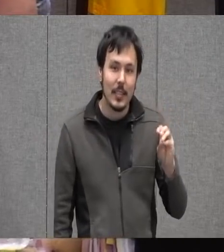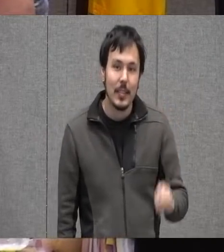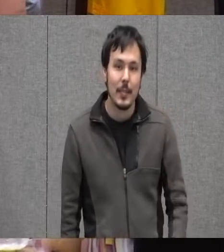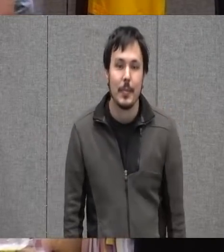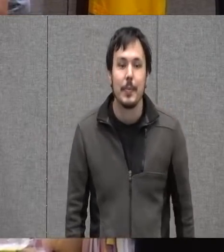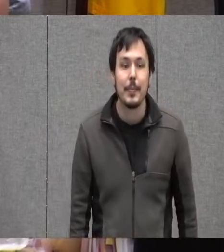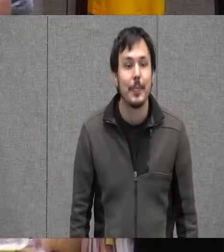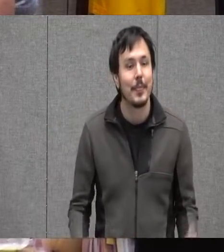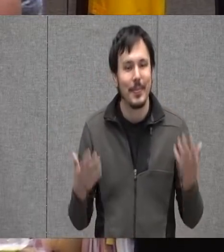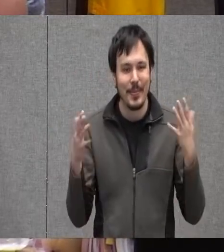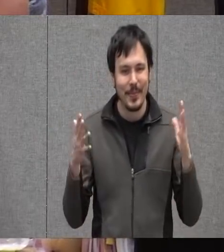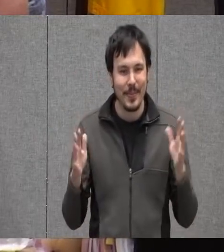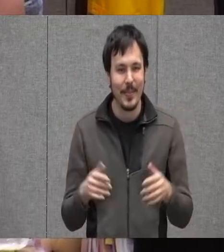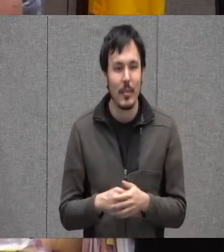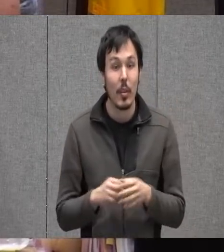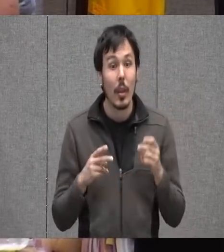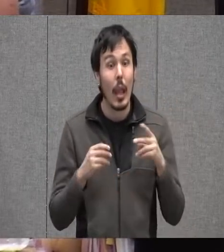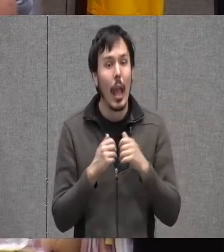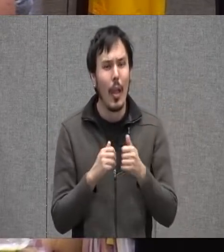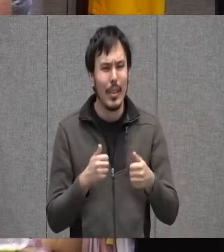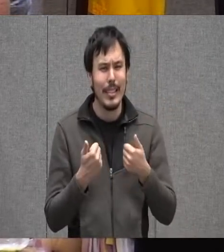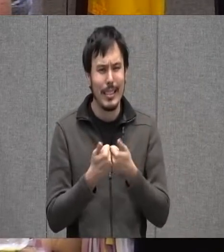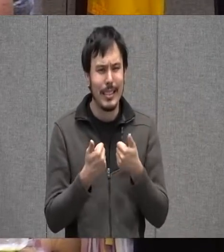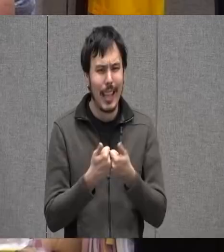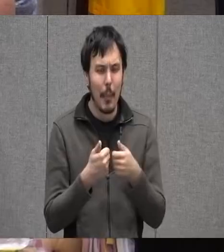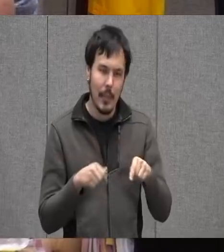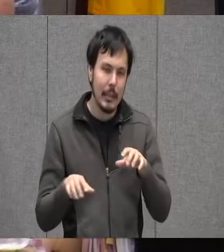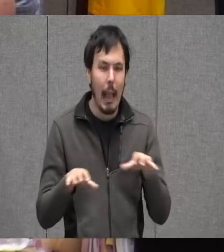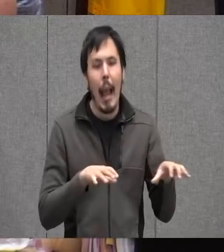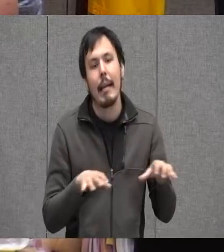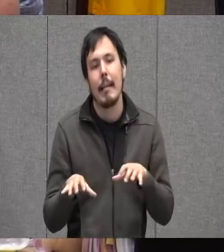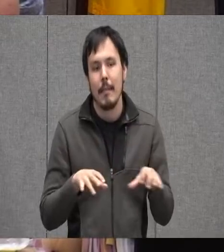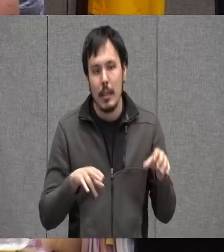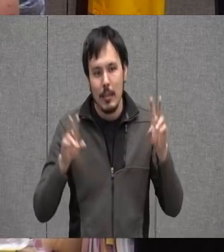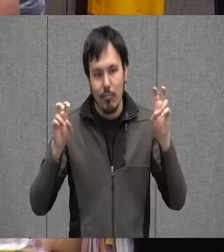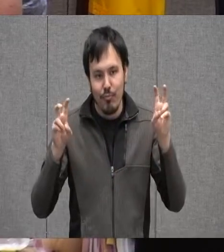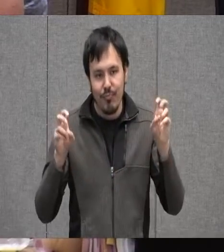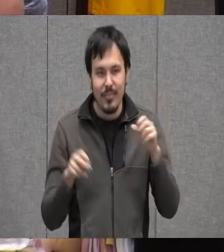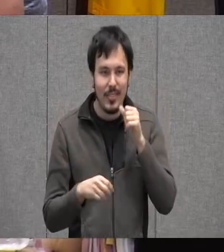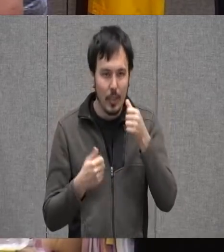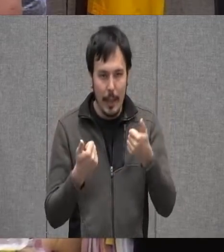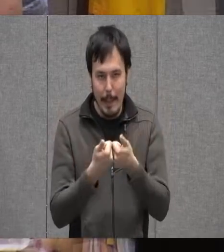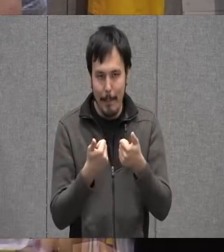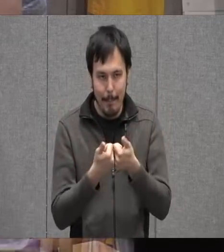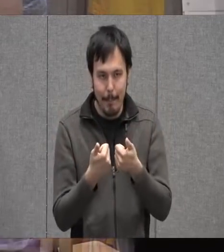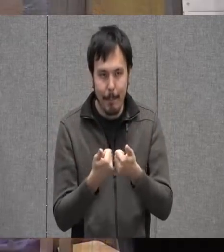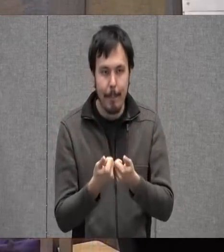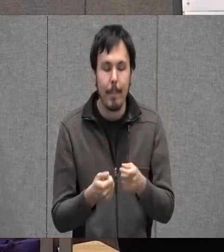Okay and so how this game or activity, it's really an activity not a game, goes,